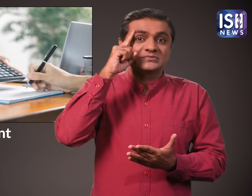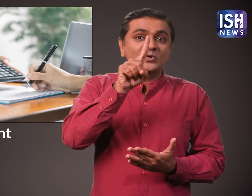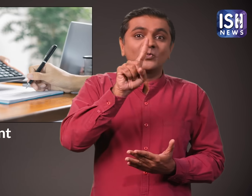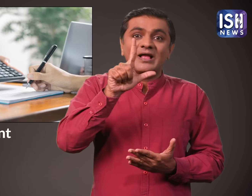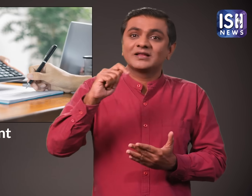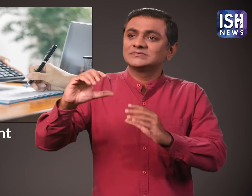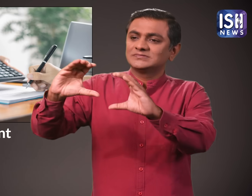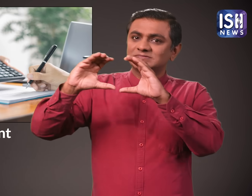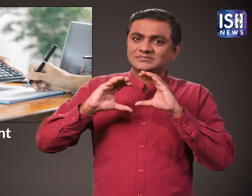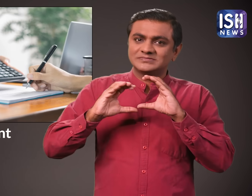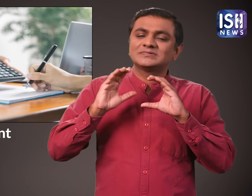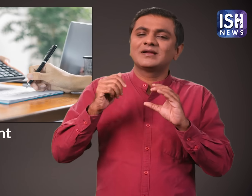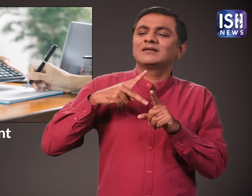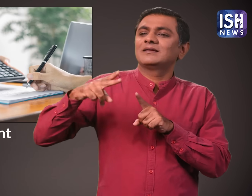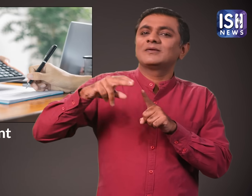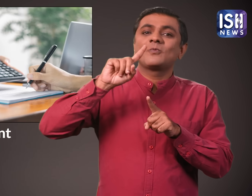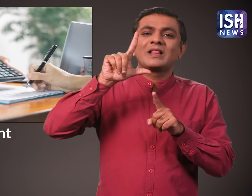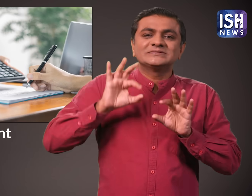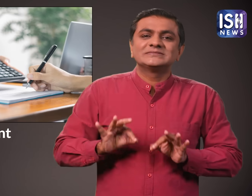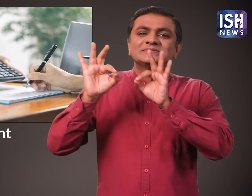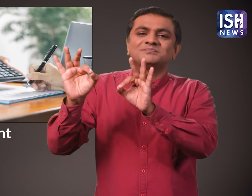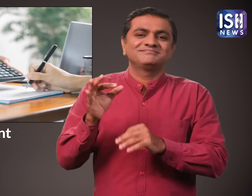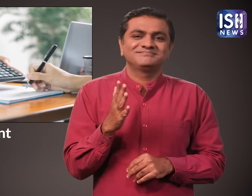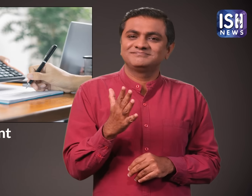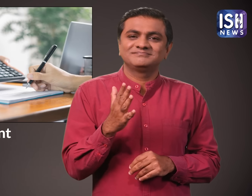You'd think for ₹1,00,000 loan, installments will be divided accordingly. But that isn't so.